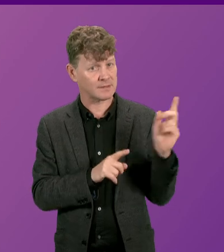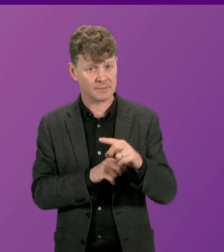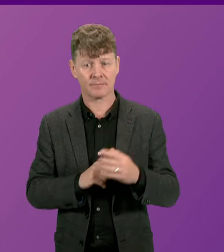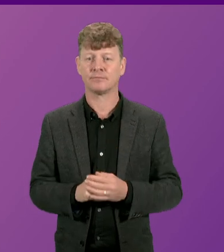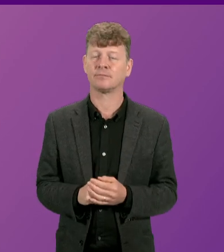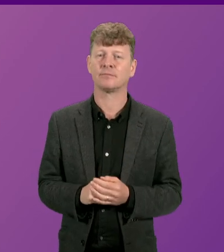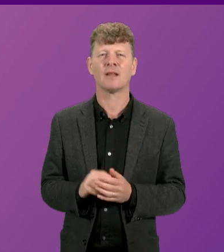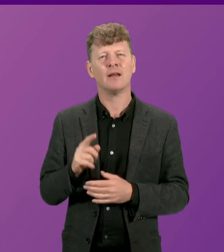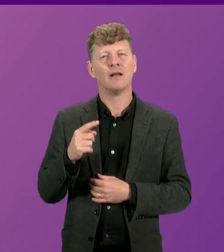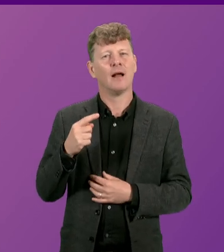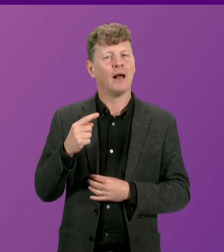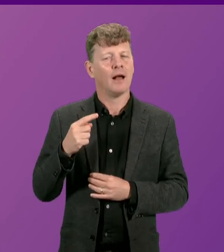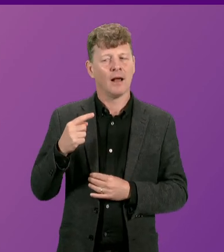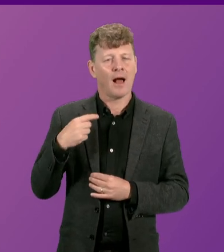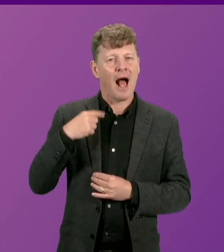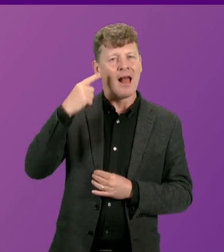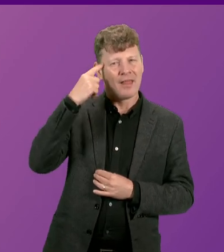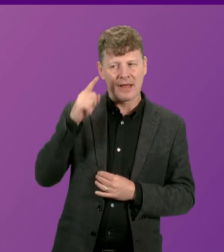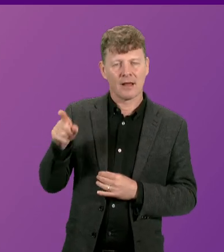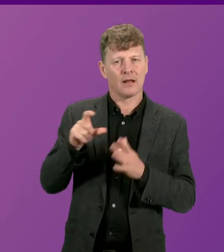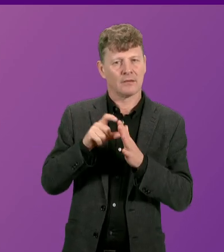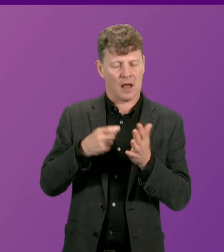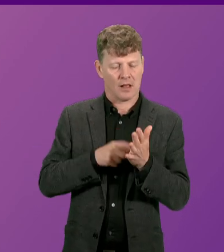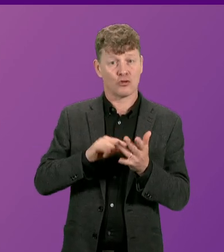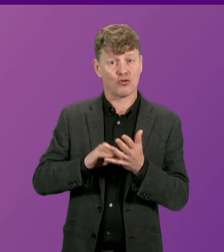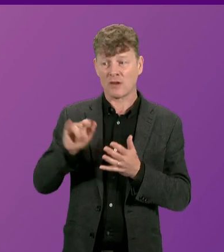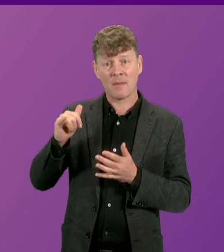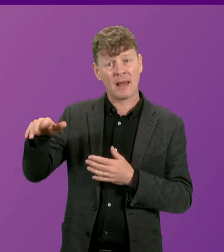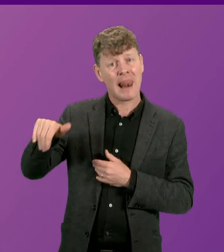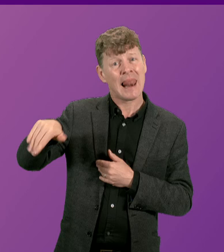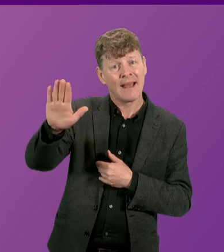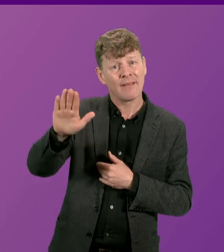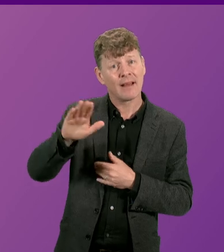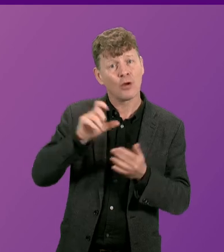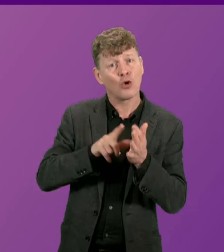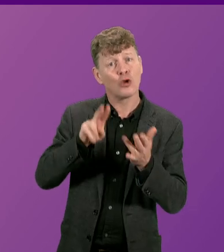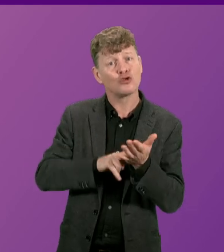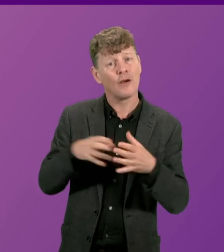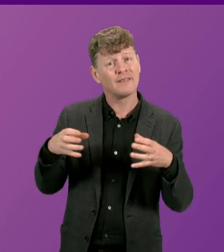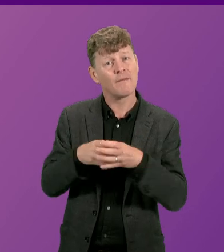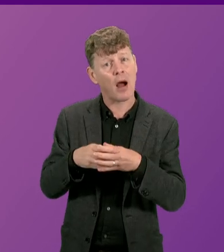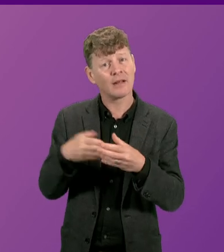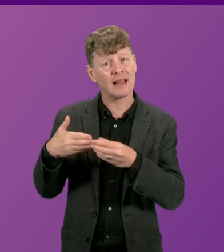I think that one of the reasons why Douglas Ross is leaving the leadership of the Conservative Party— You don’t answer the questions—that’s why. Mr Ross!